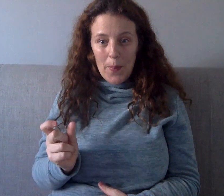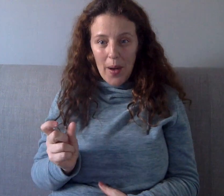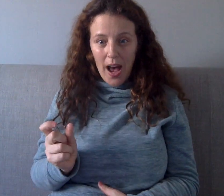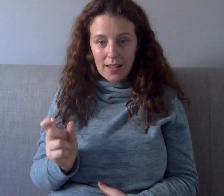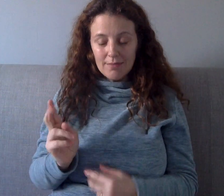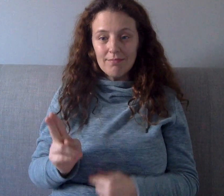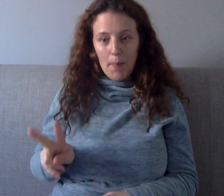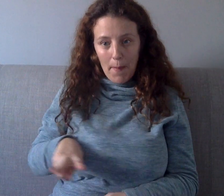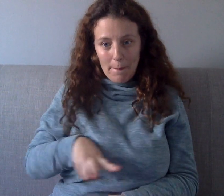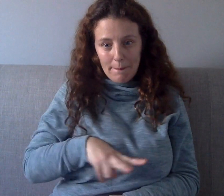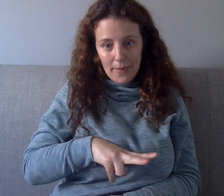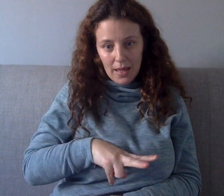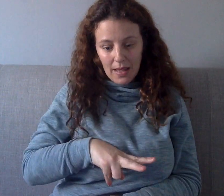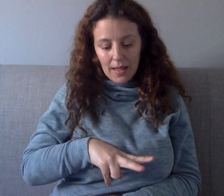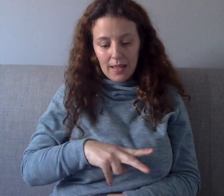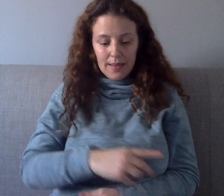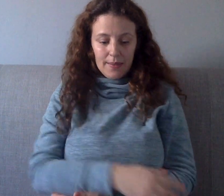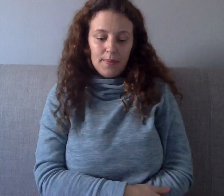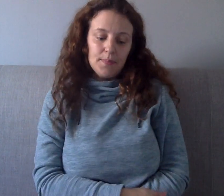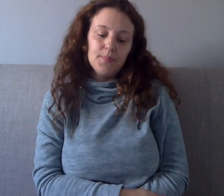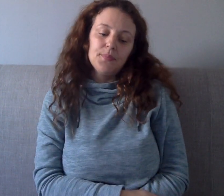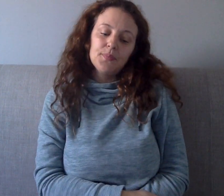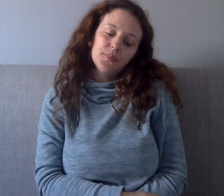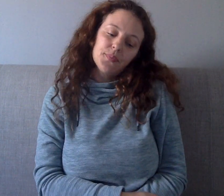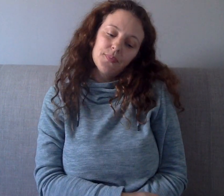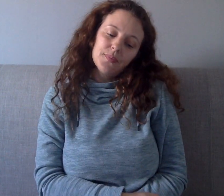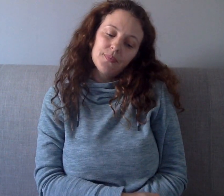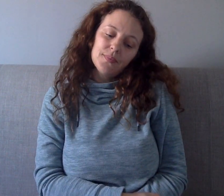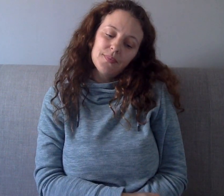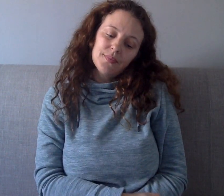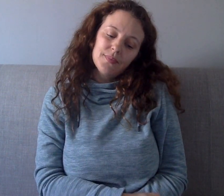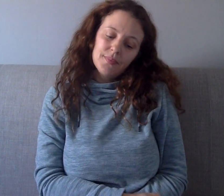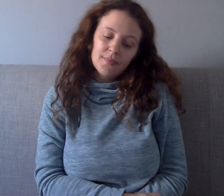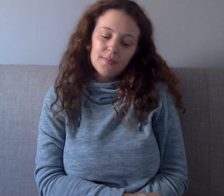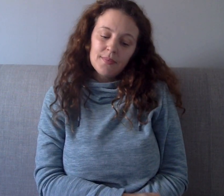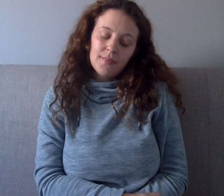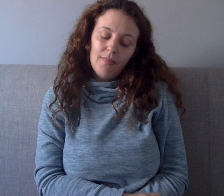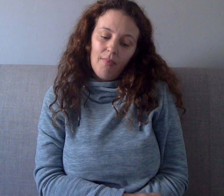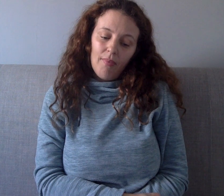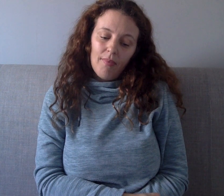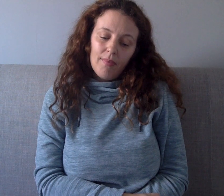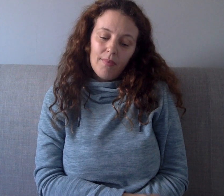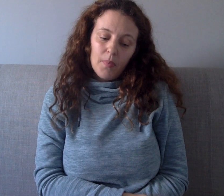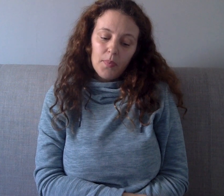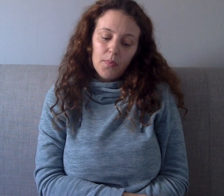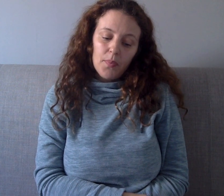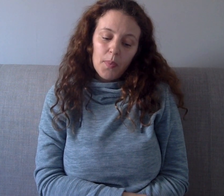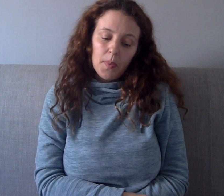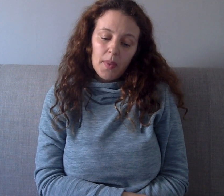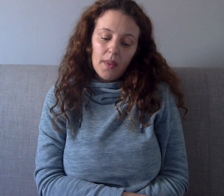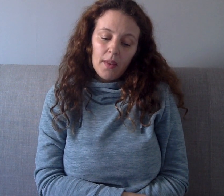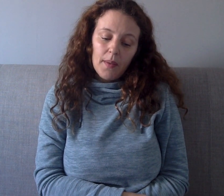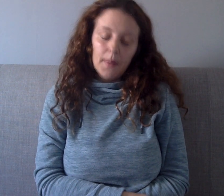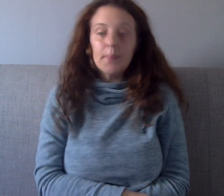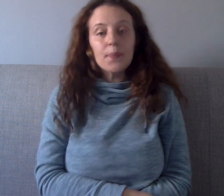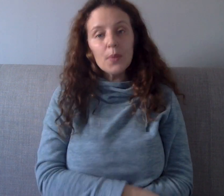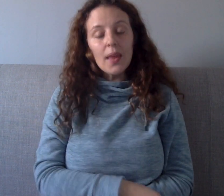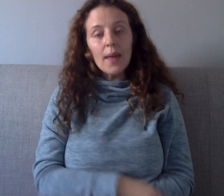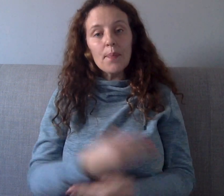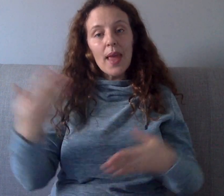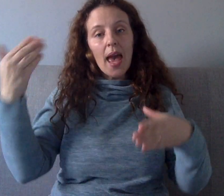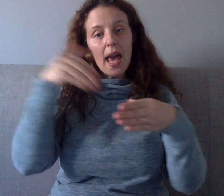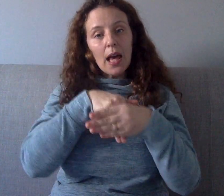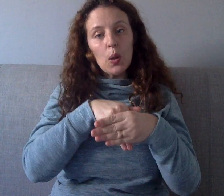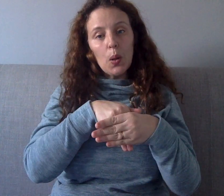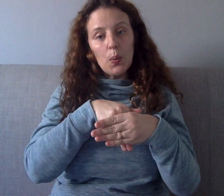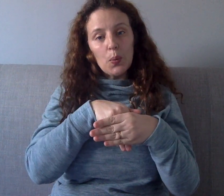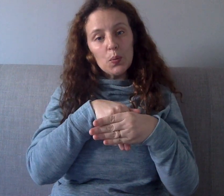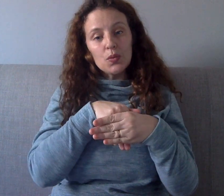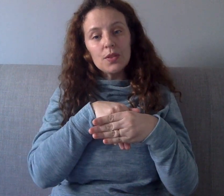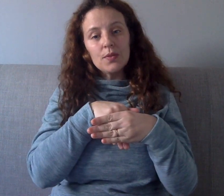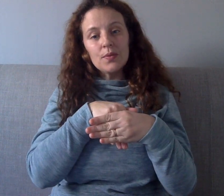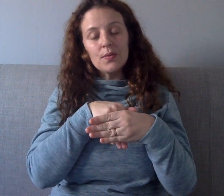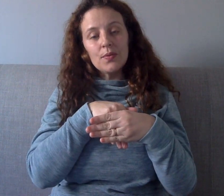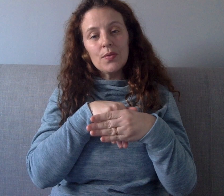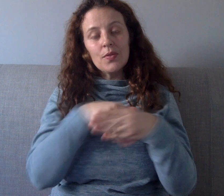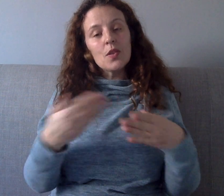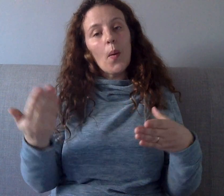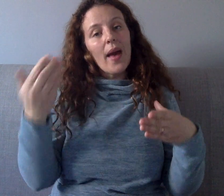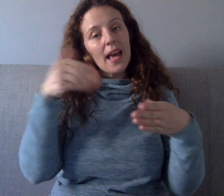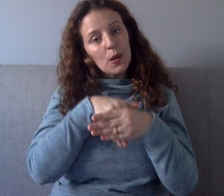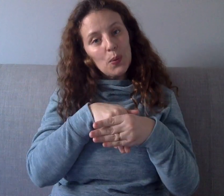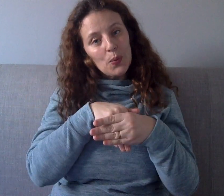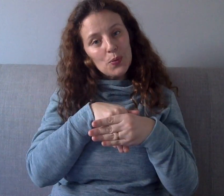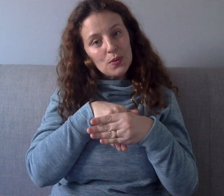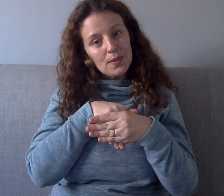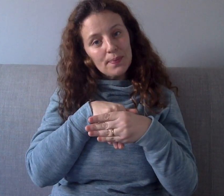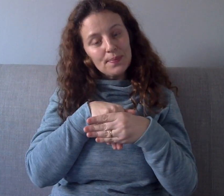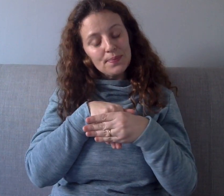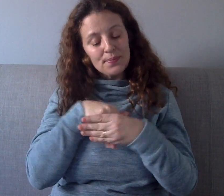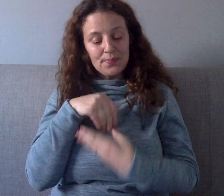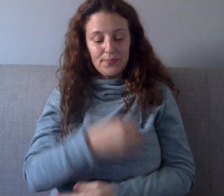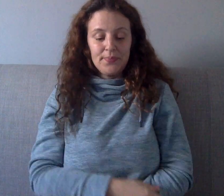INCLUDE